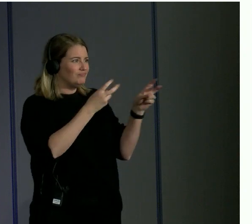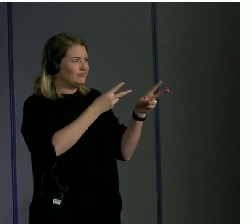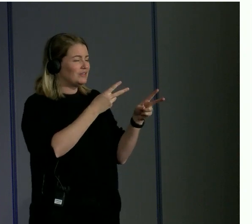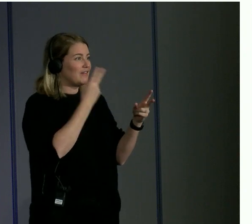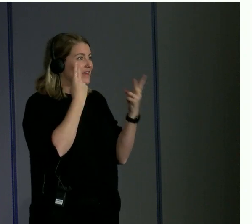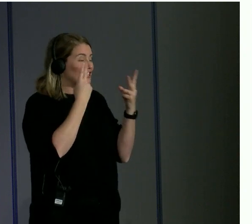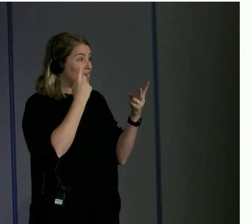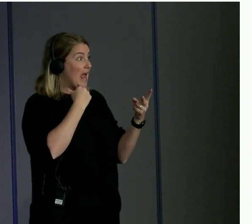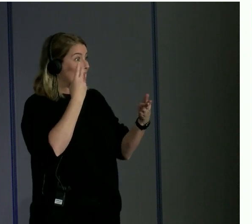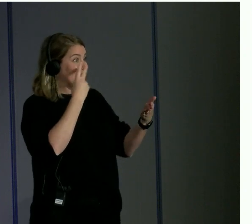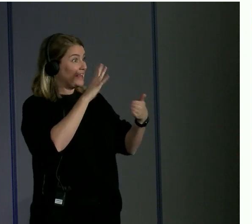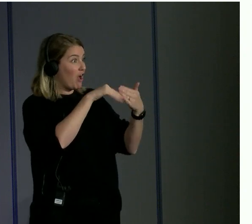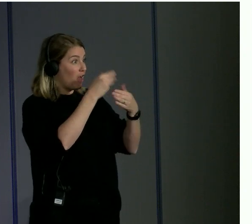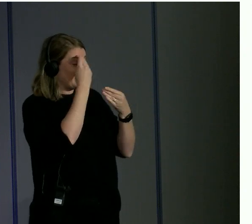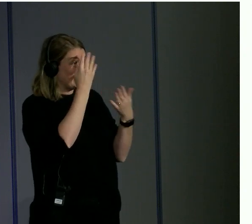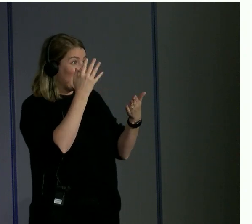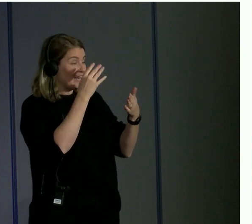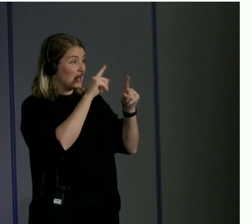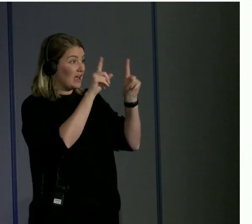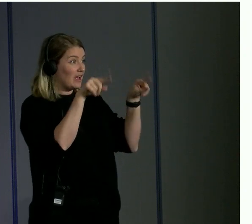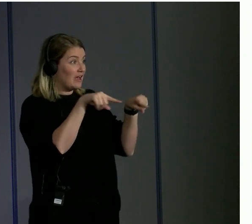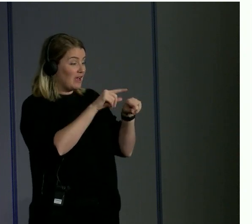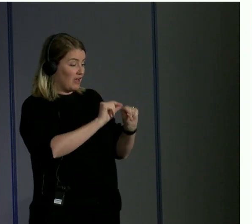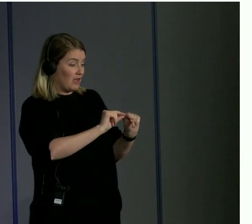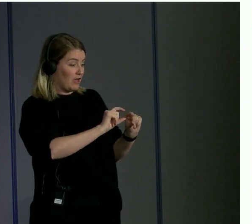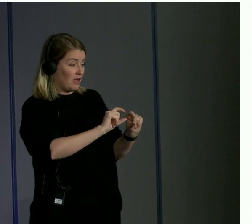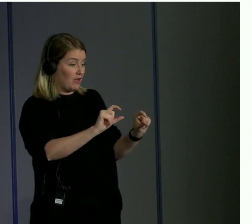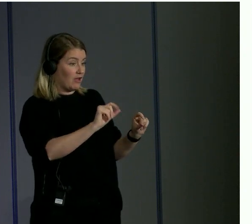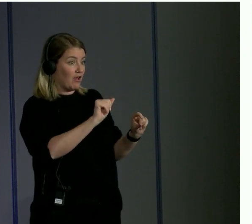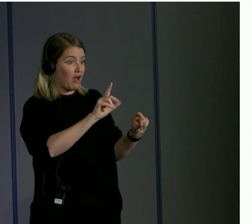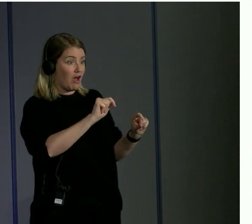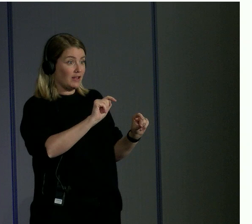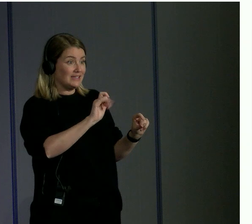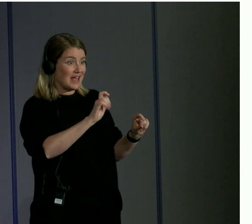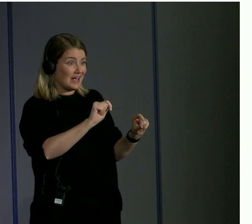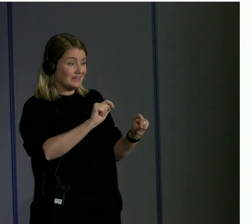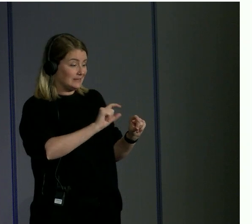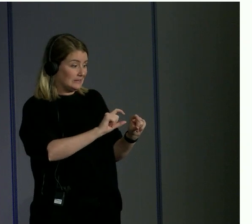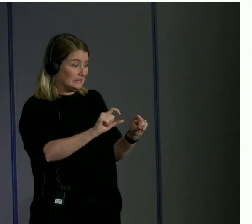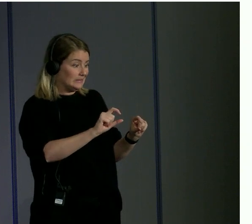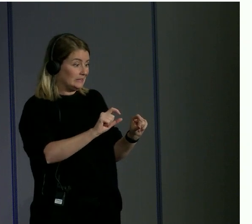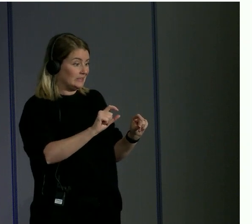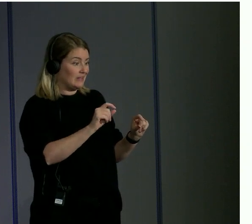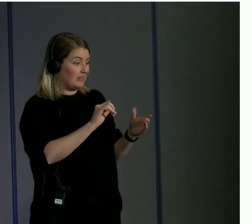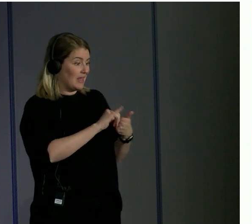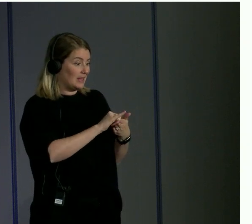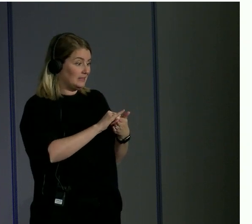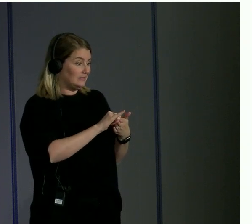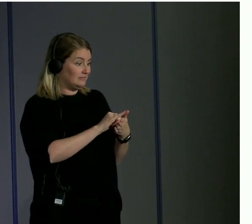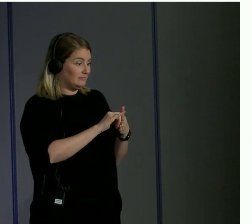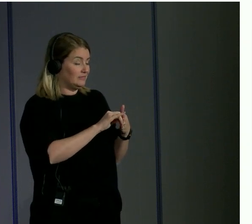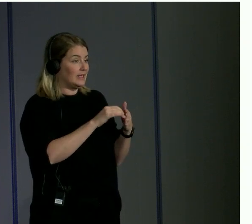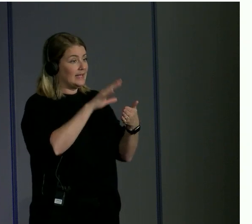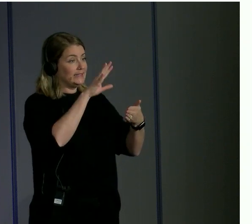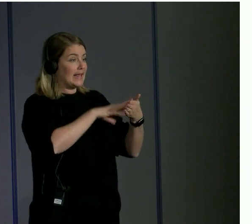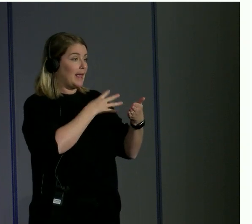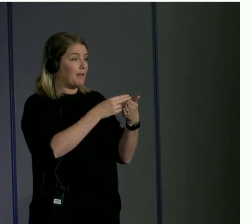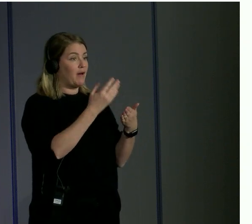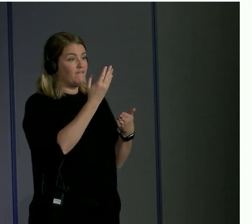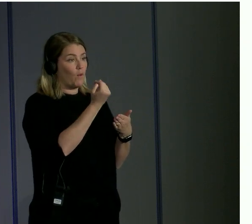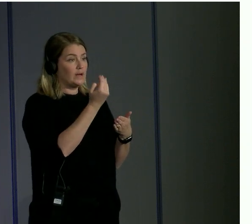I can see all the data and Alt Text for someone with low-vision or no vision gets is table 14.2,